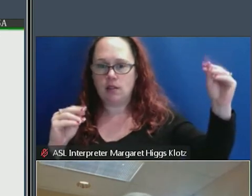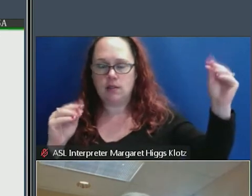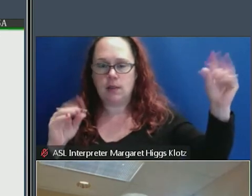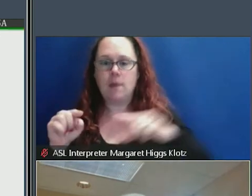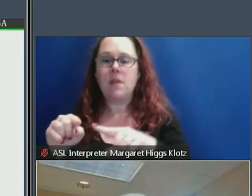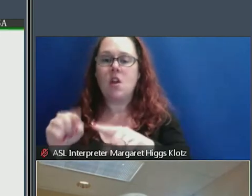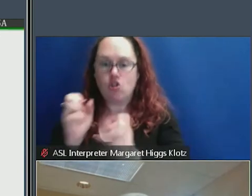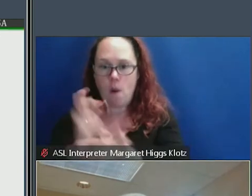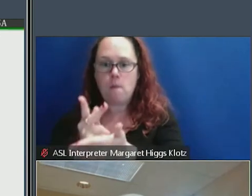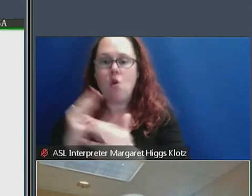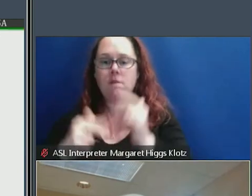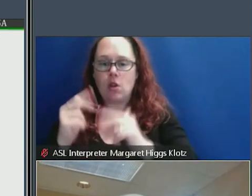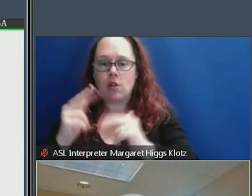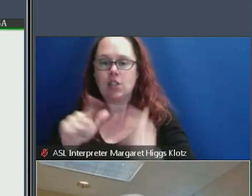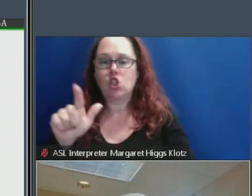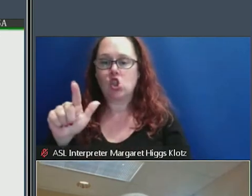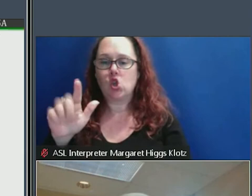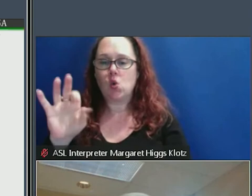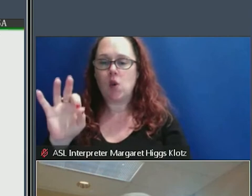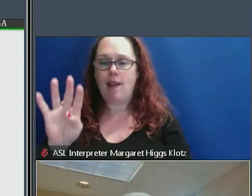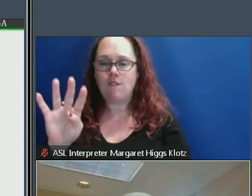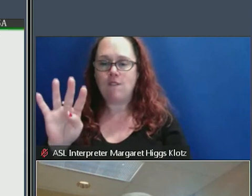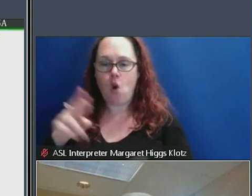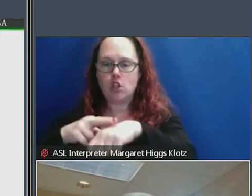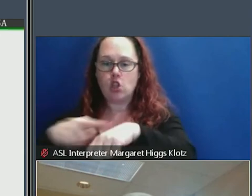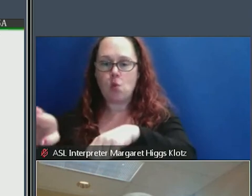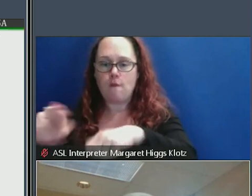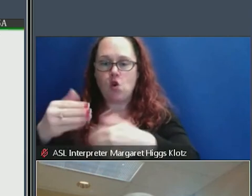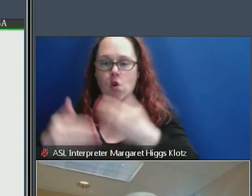two 94 is the referral process to the planning board,